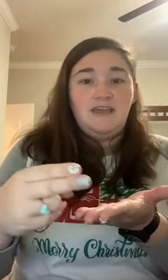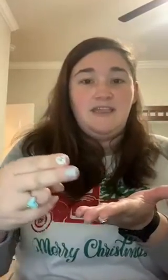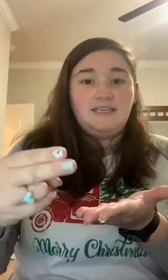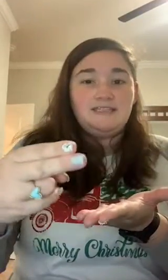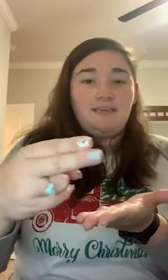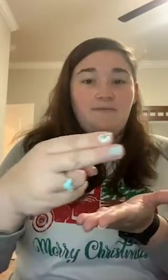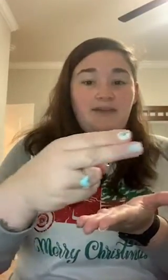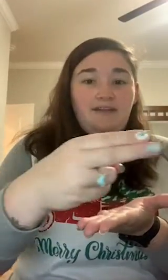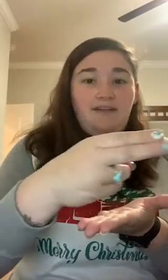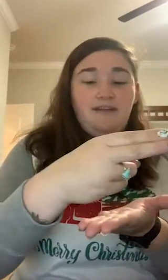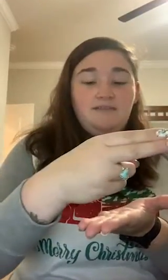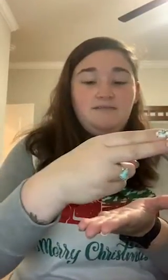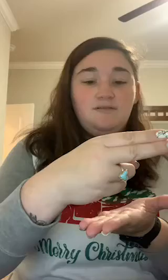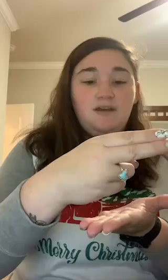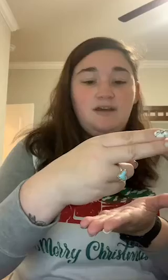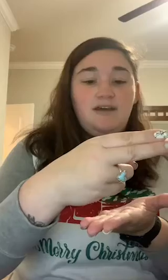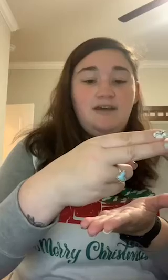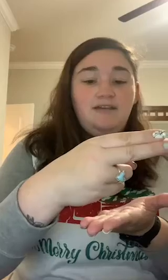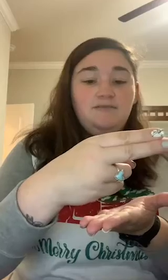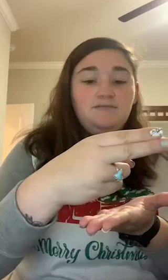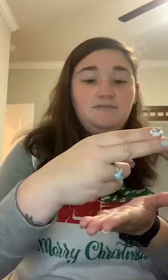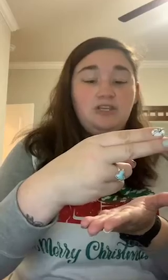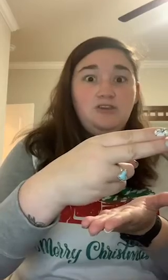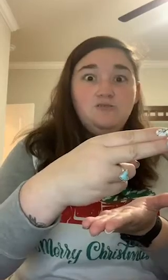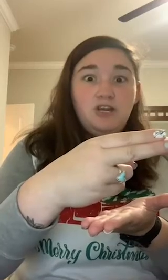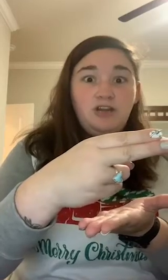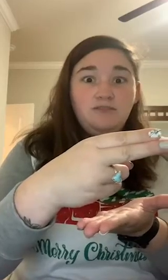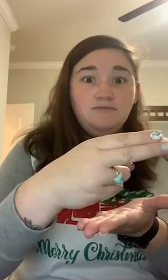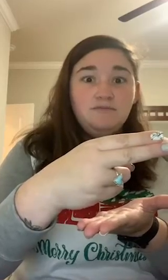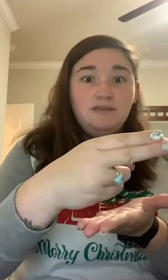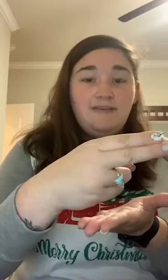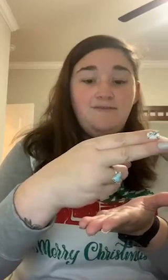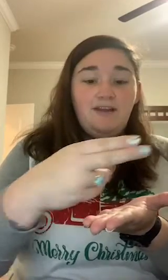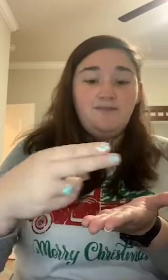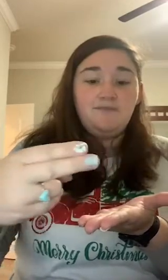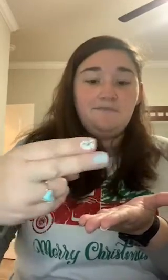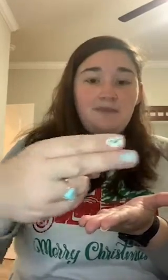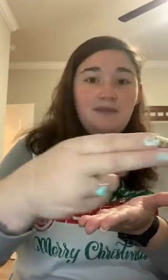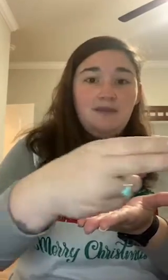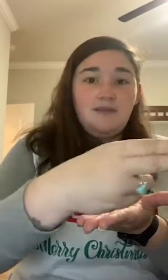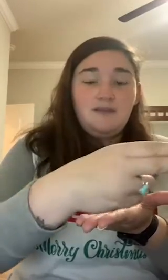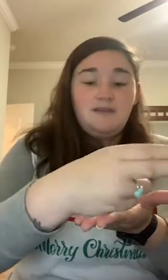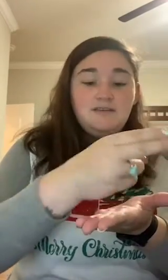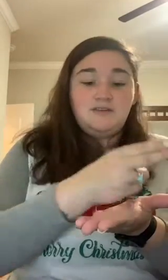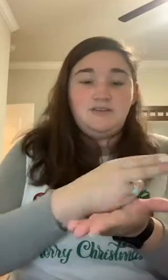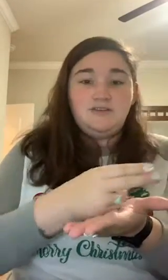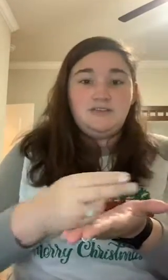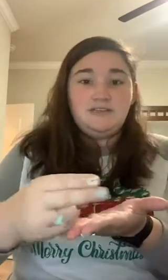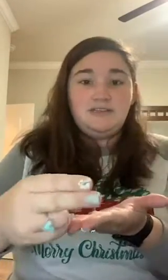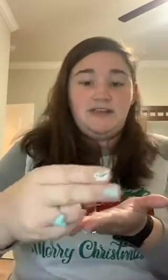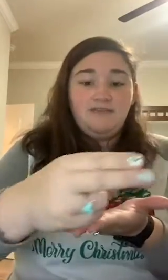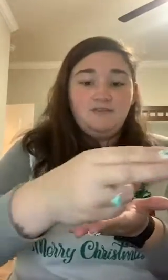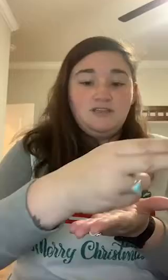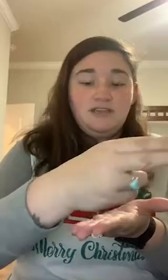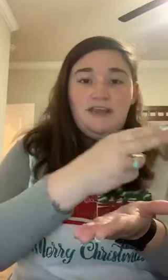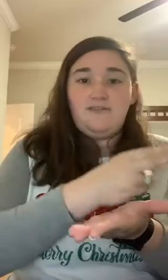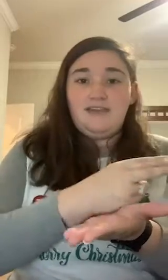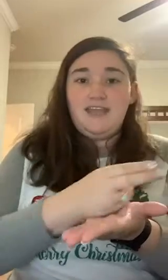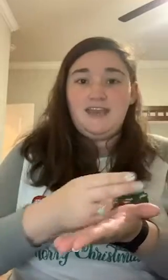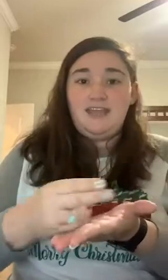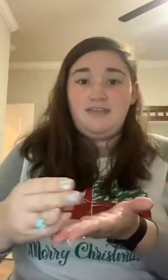it's going to make like a u-turn in front of you so you turn to the left kind of like a candy cane